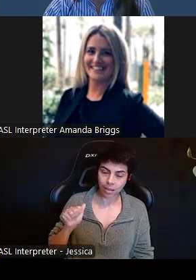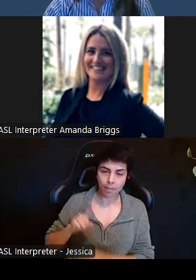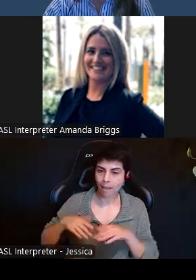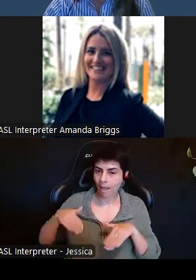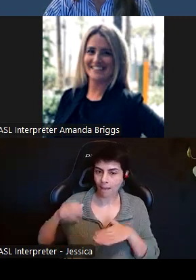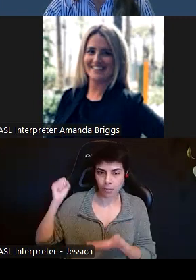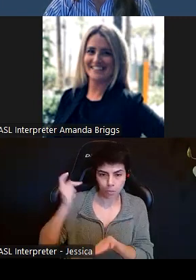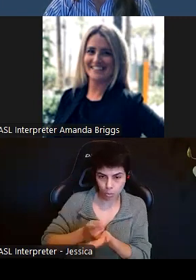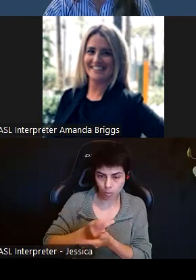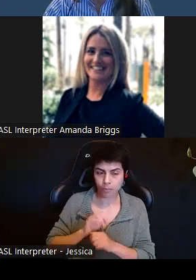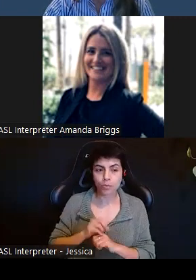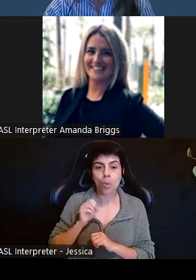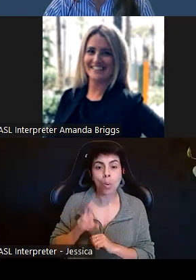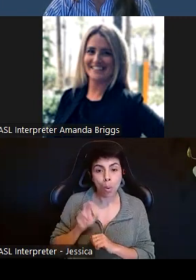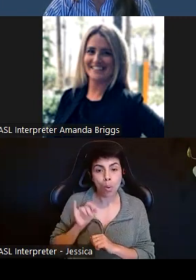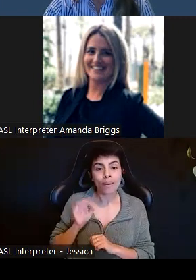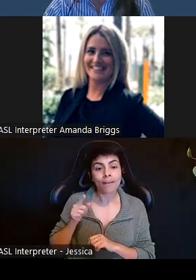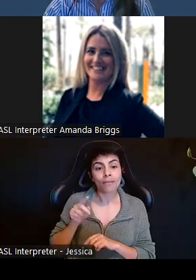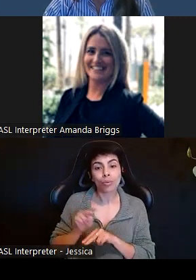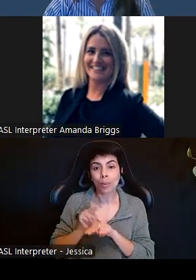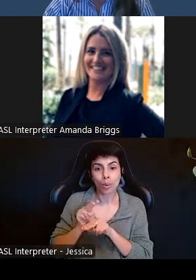Or you were paroled into the U.S. for less than one year.